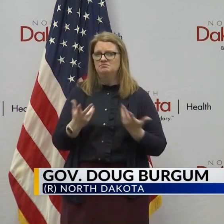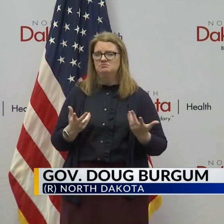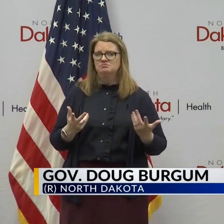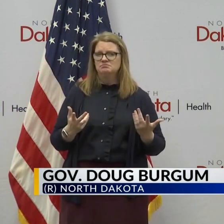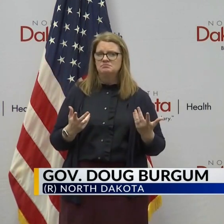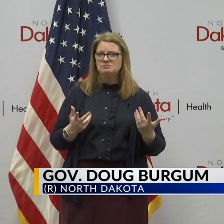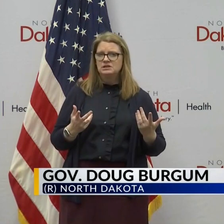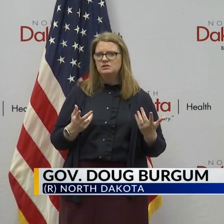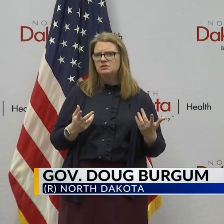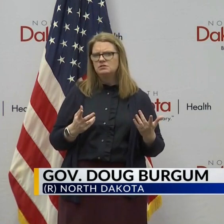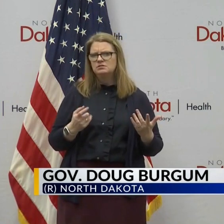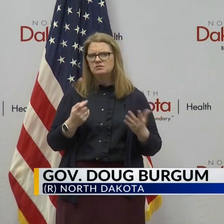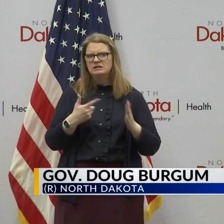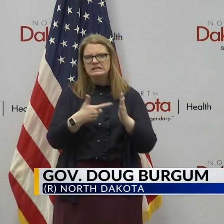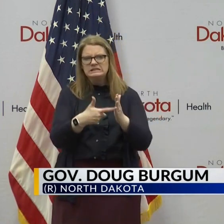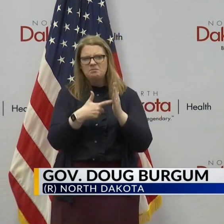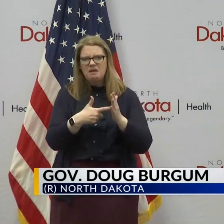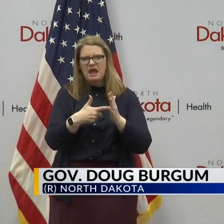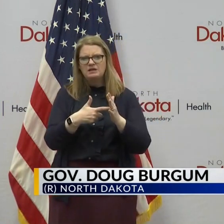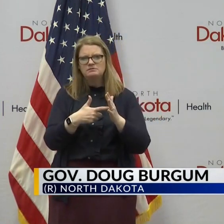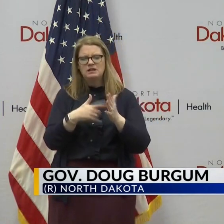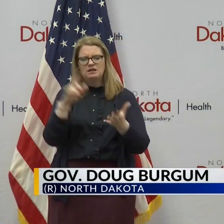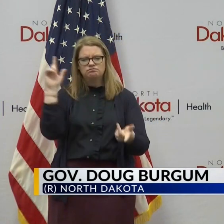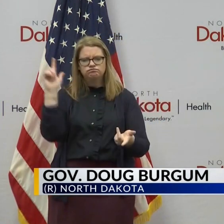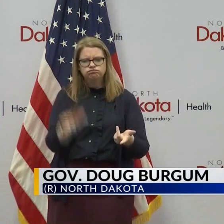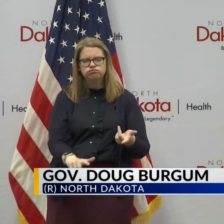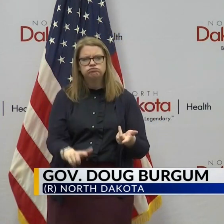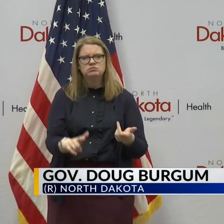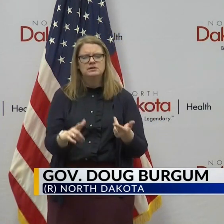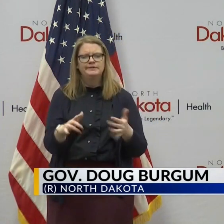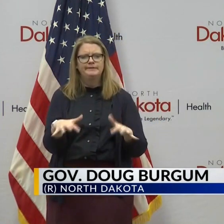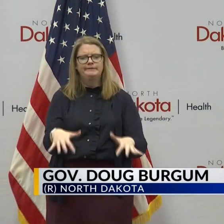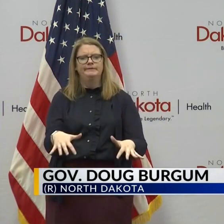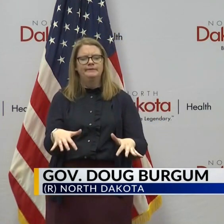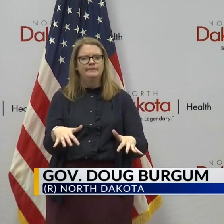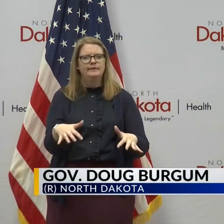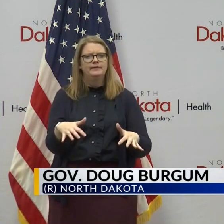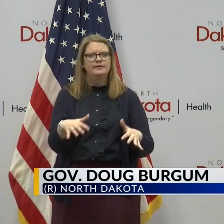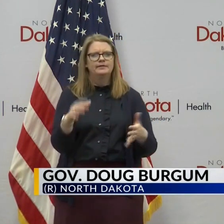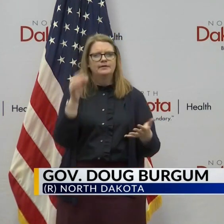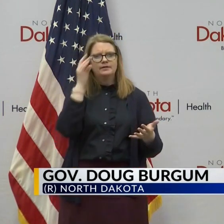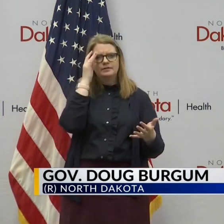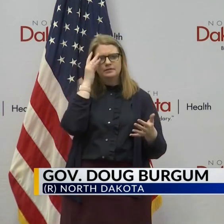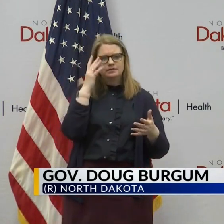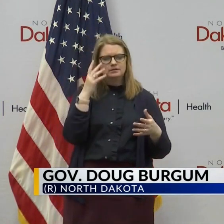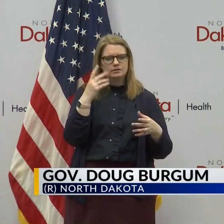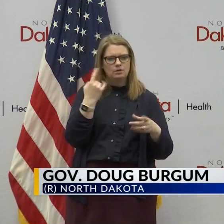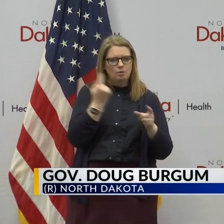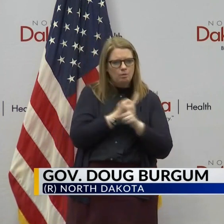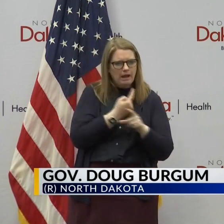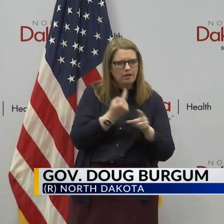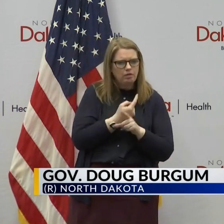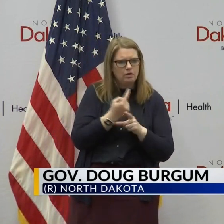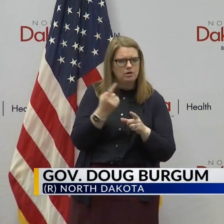MORE LIKE A FLOCK OF BLACK SWANS HAVE DESCENDED UPON US BECAUSE THIS IS NOT WHAT WE COULD HAVE